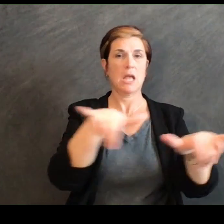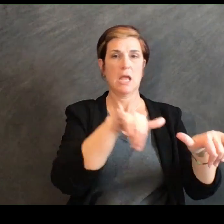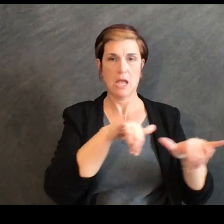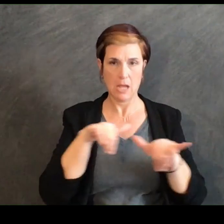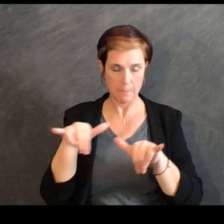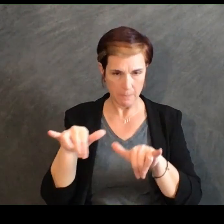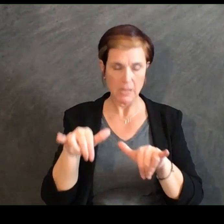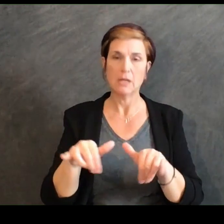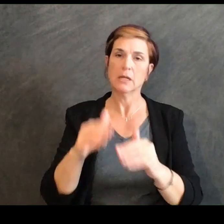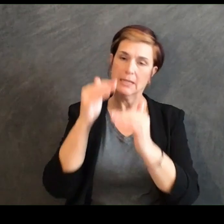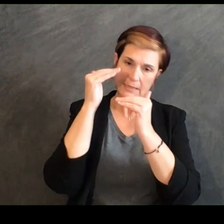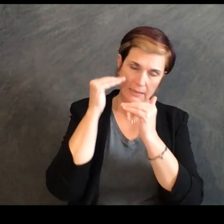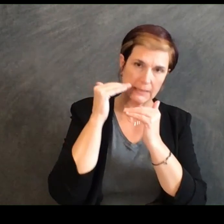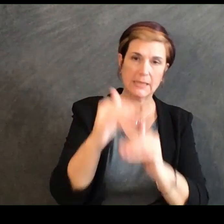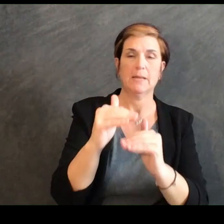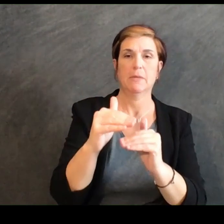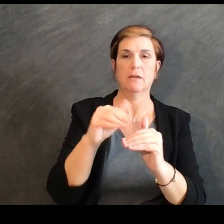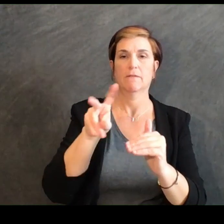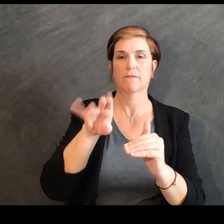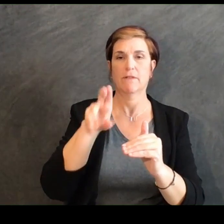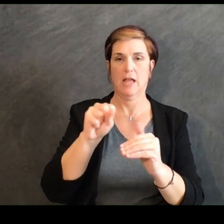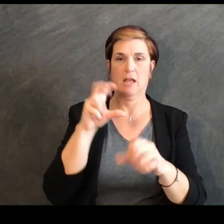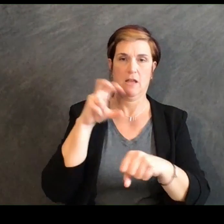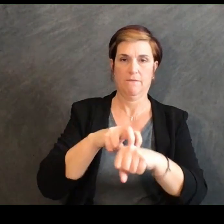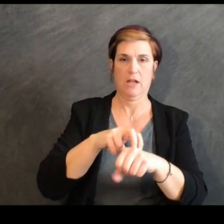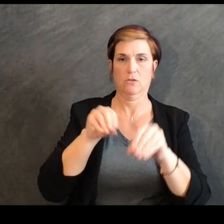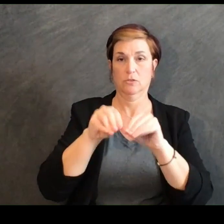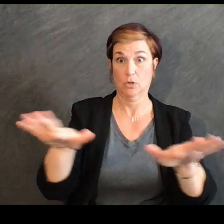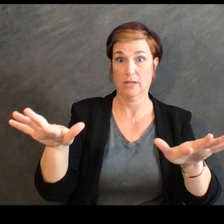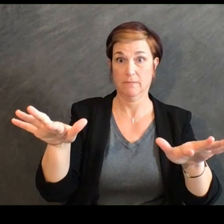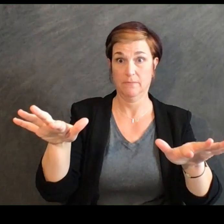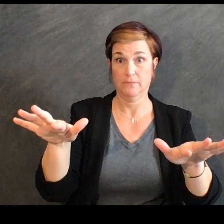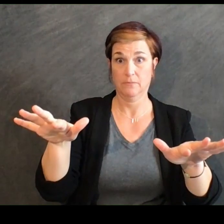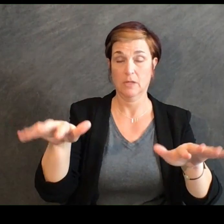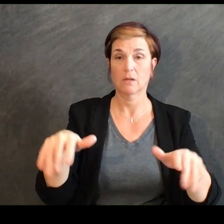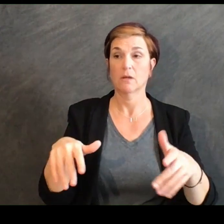virus the virus is the same whether it's spreading in cities towns or rural